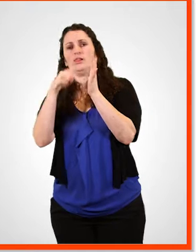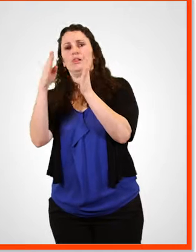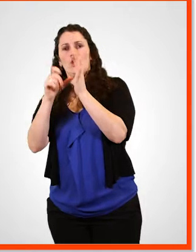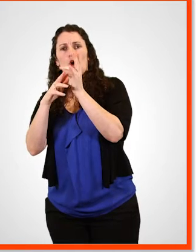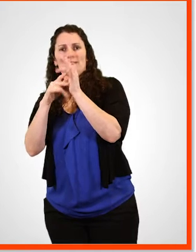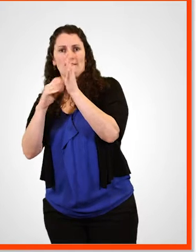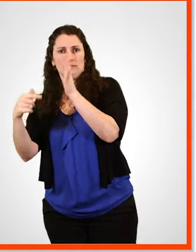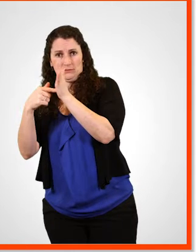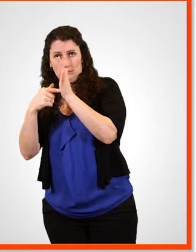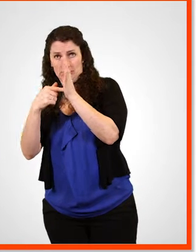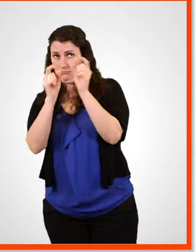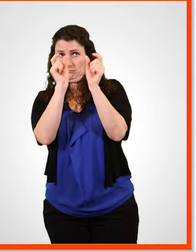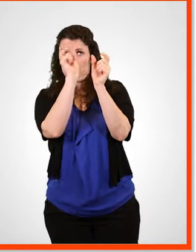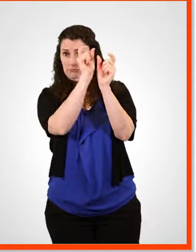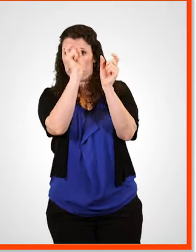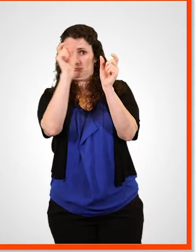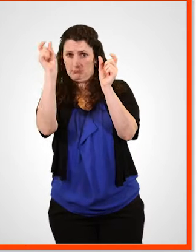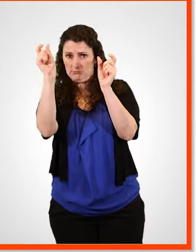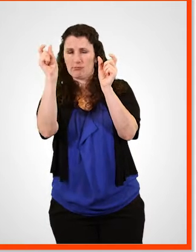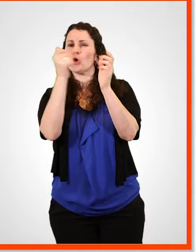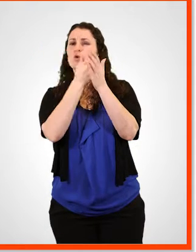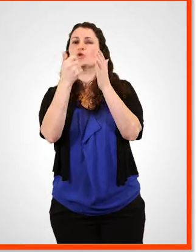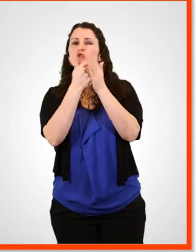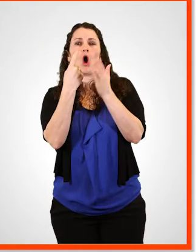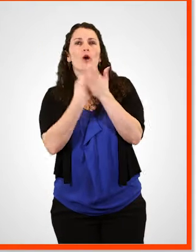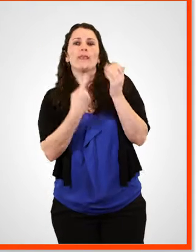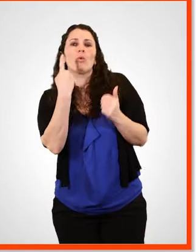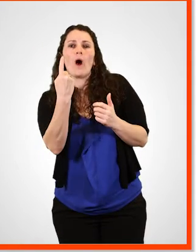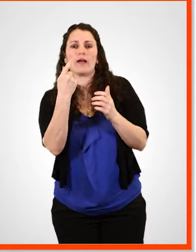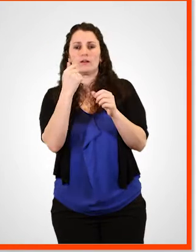and differ only by one grapheme or one letter or one sound.